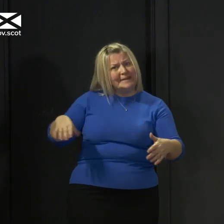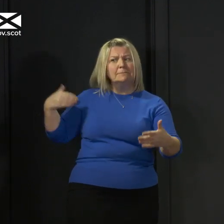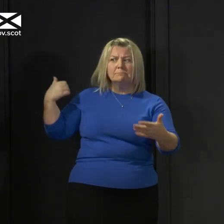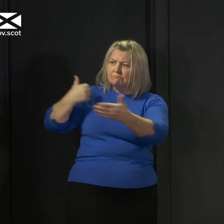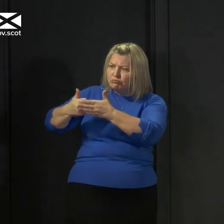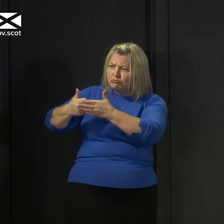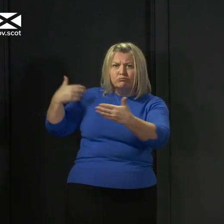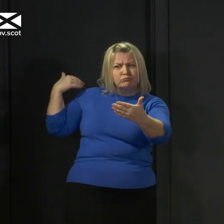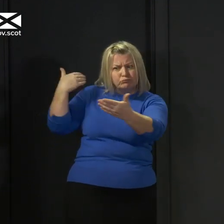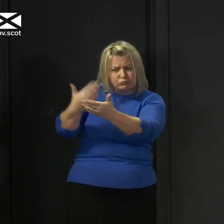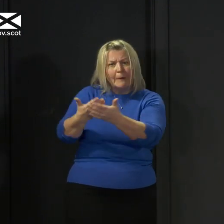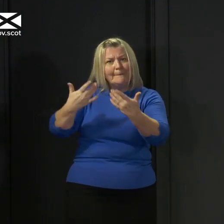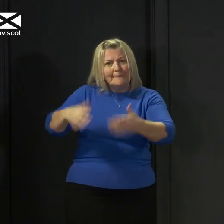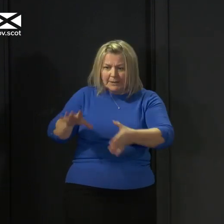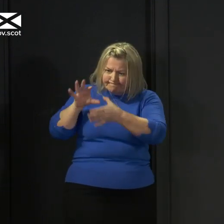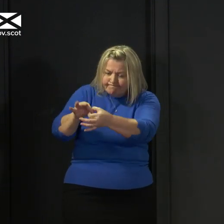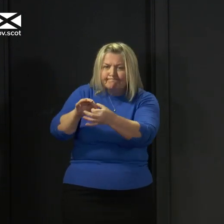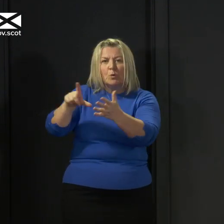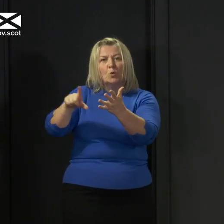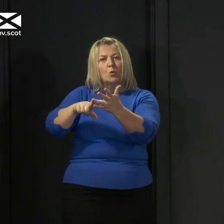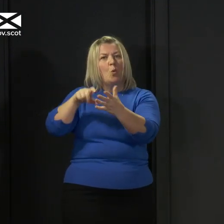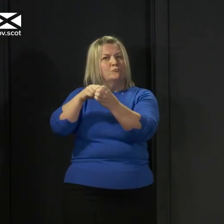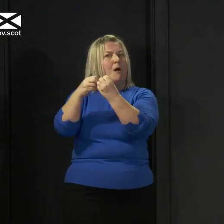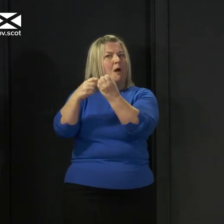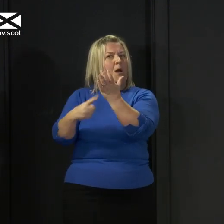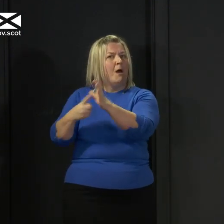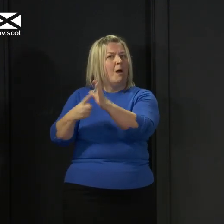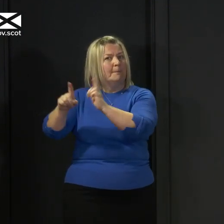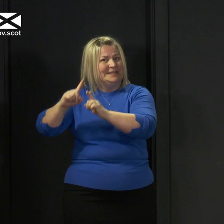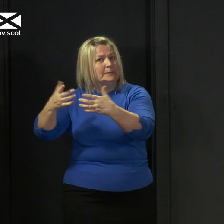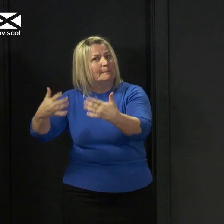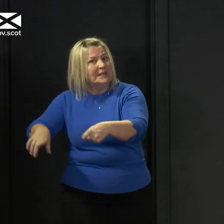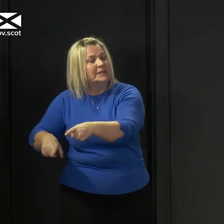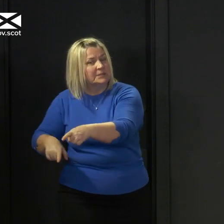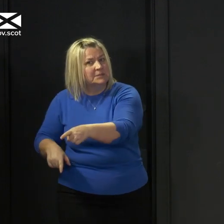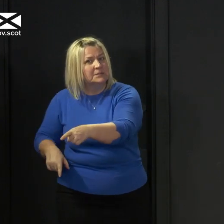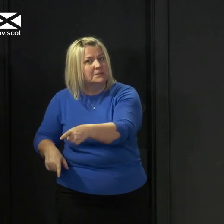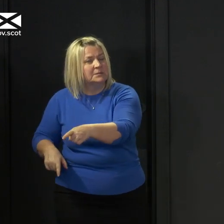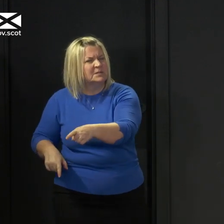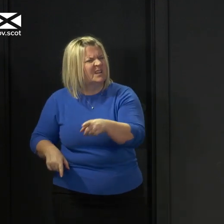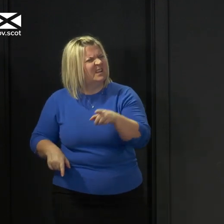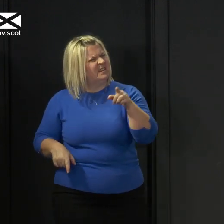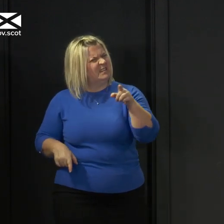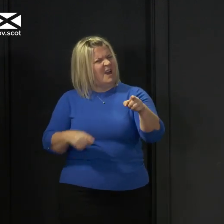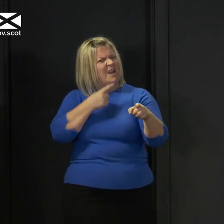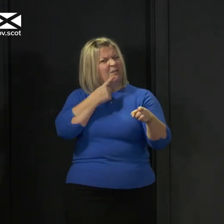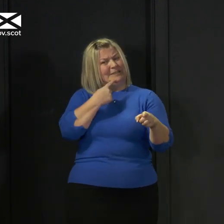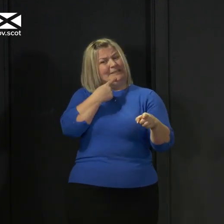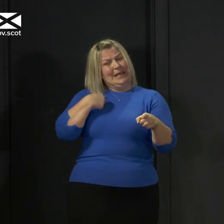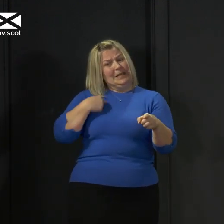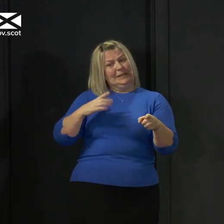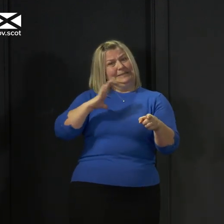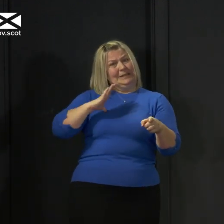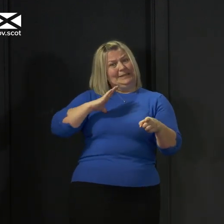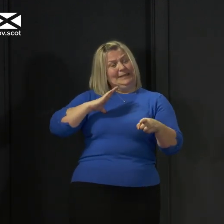know this the stuff in the Sunday newspapers I still don't know exactly what that's based on and so I will say openly it's really important in all of